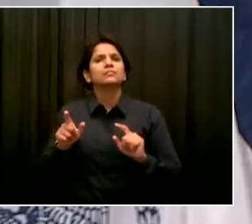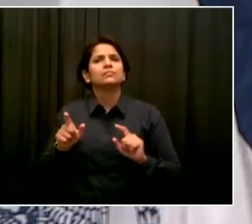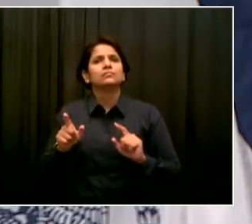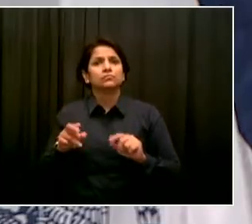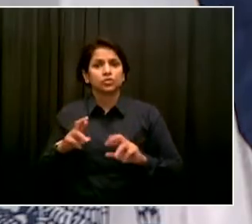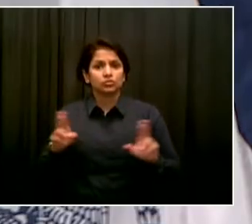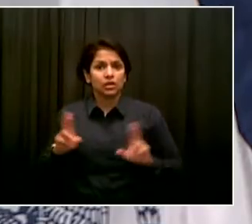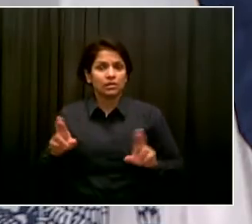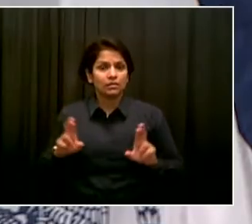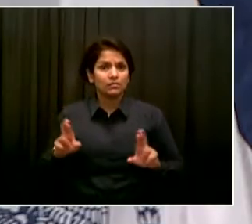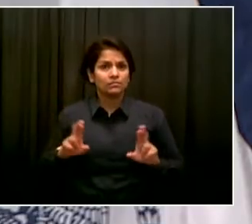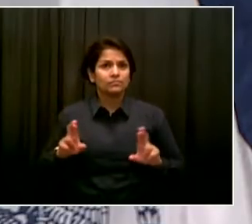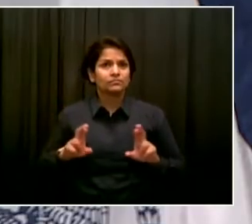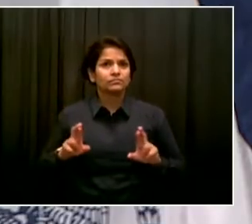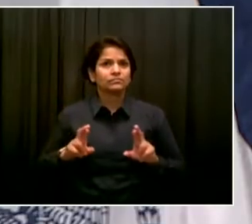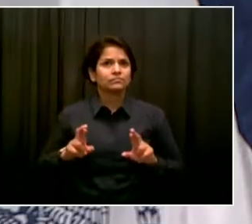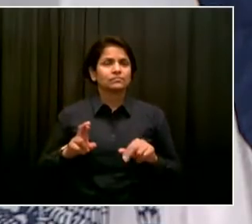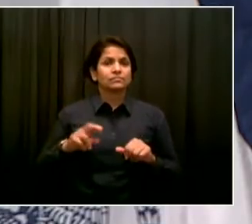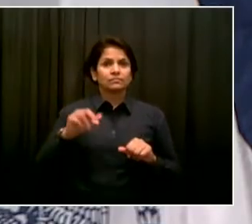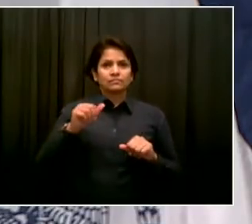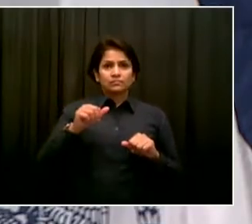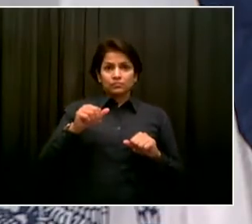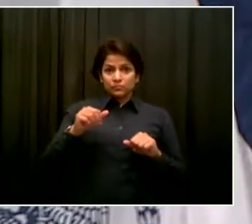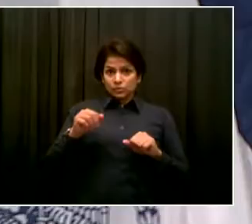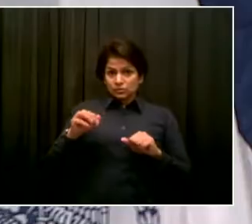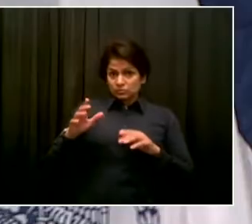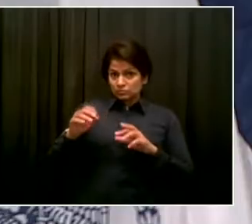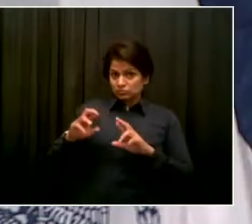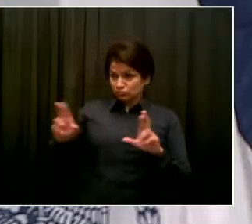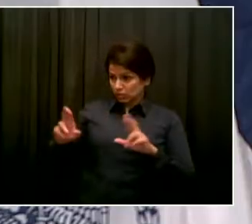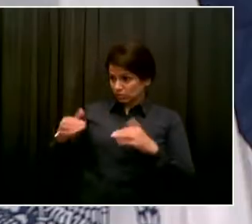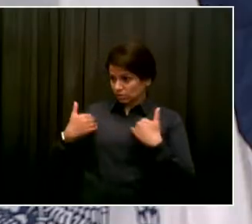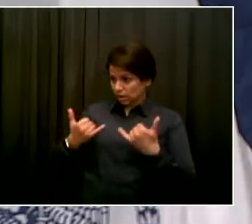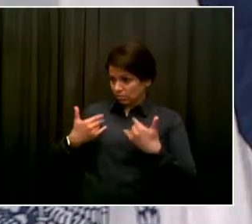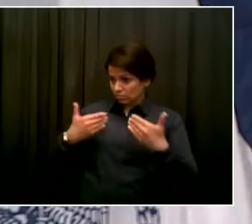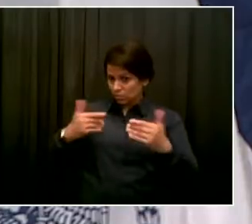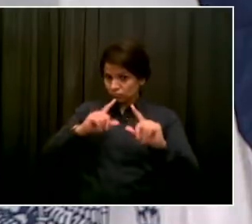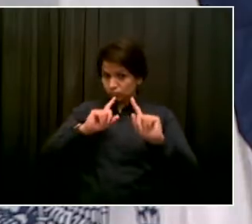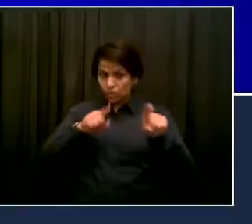WHLEI WE DO THIS FIRST. AND JUST RESET. YOU GOOD?